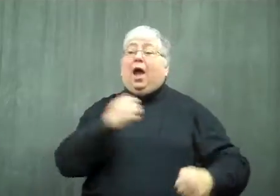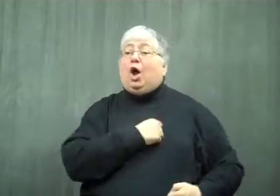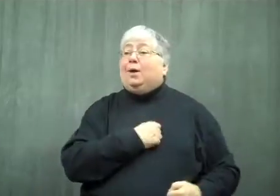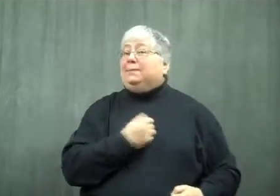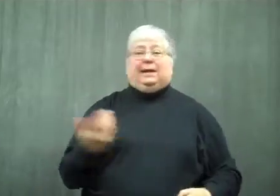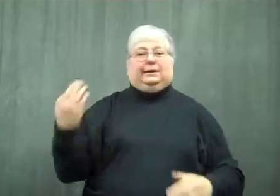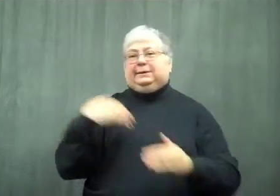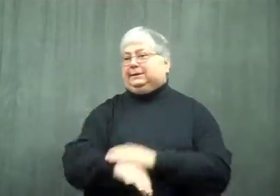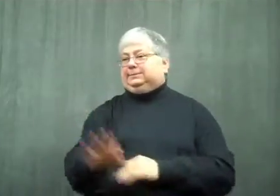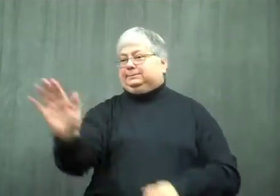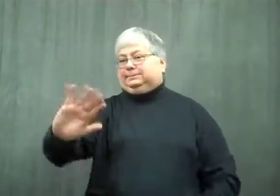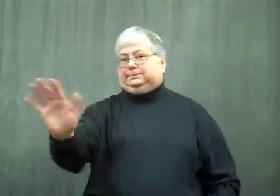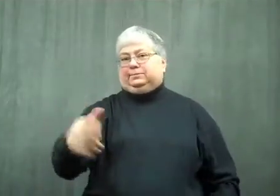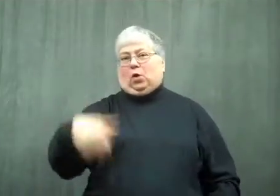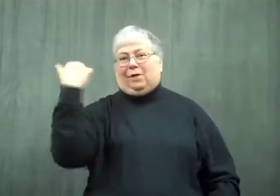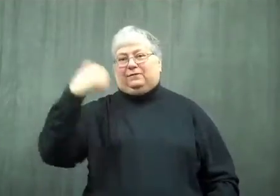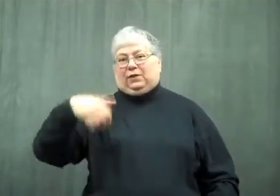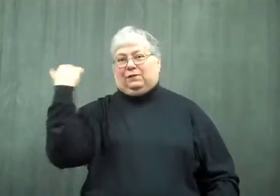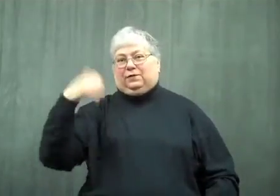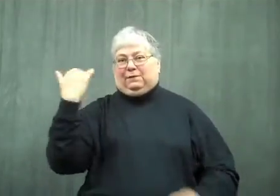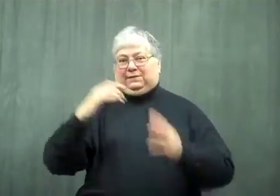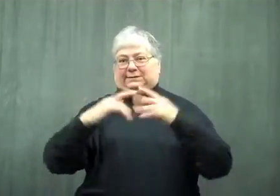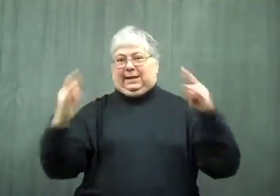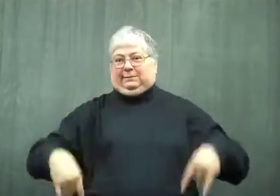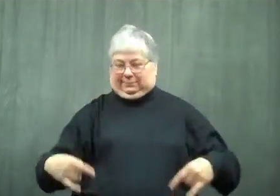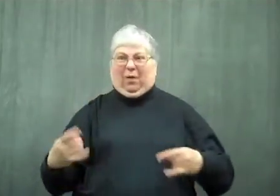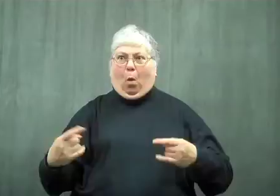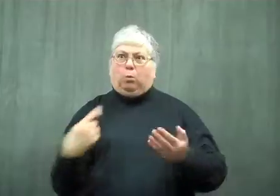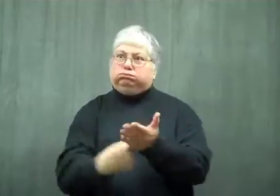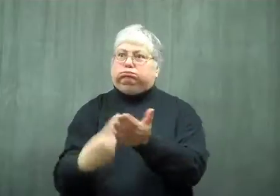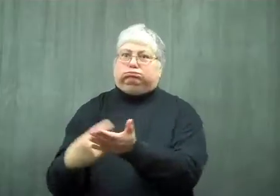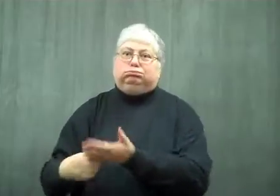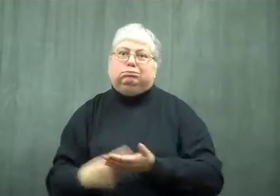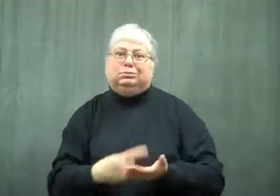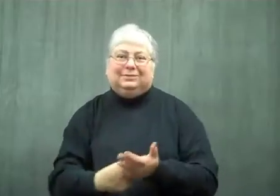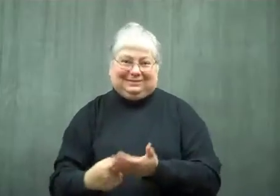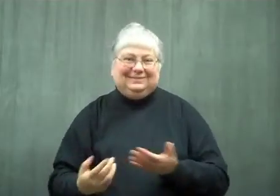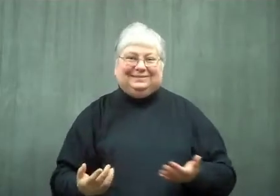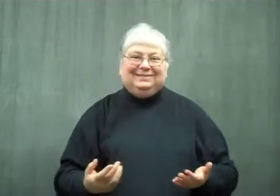The military came in and ordered them removed, which caused arguments.